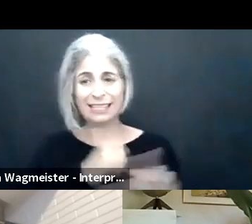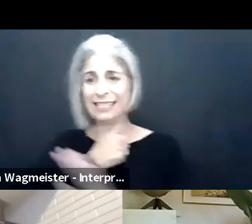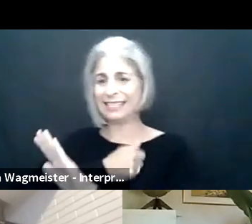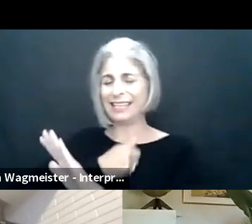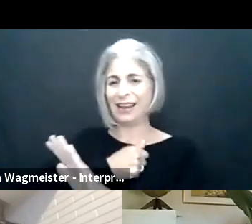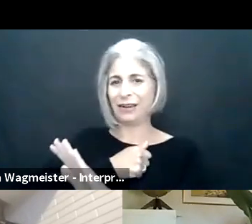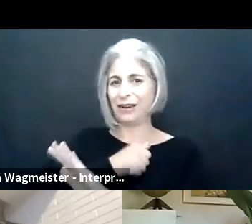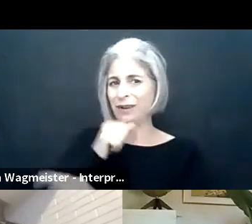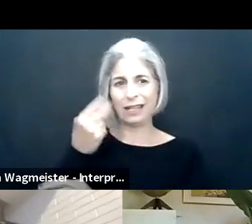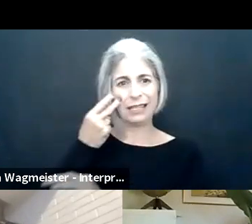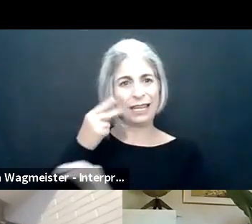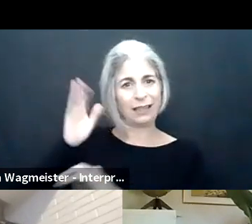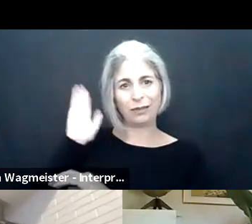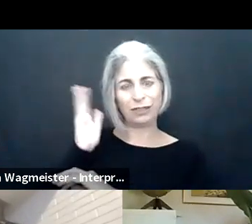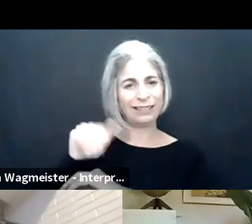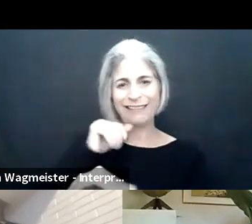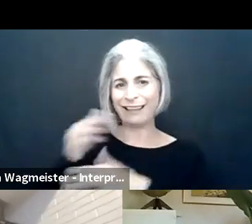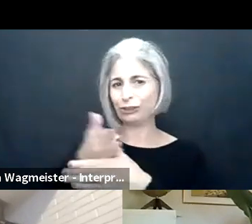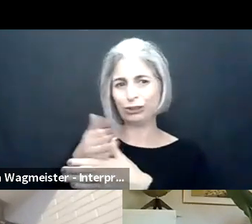@menablingsummit.